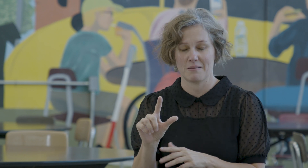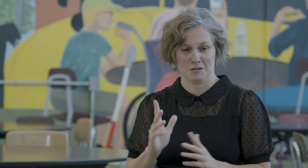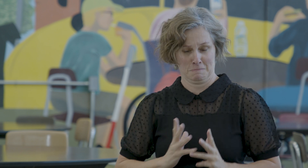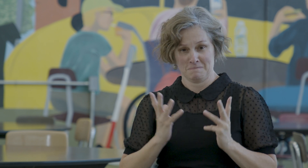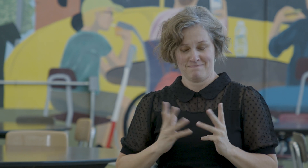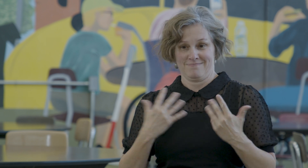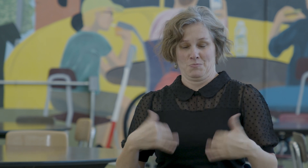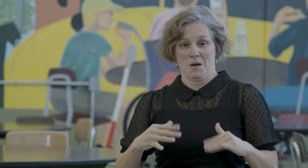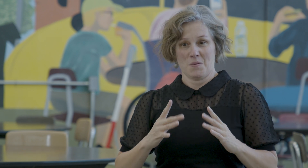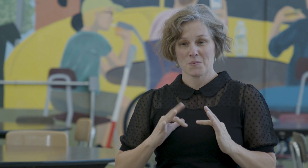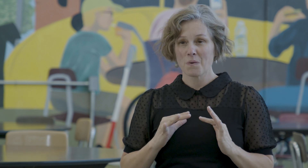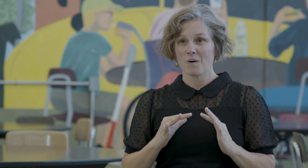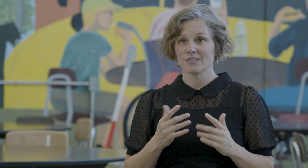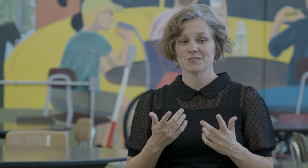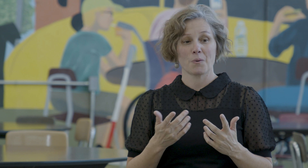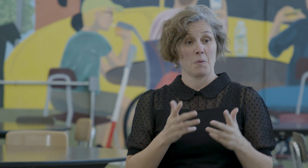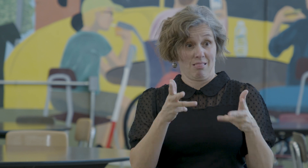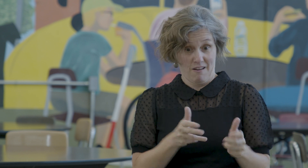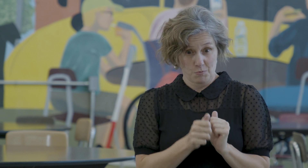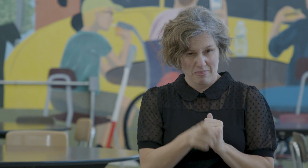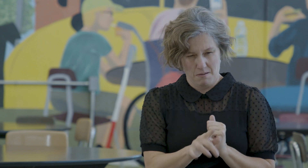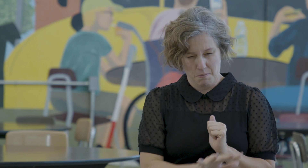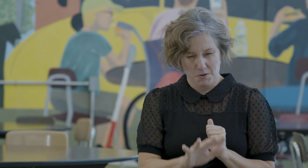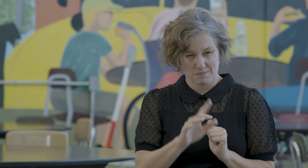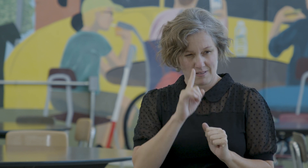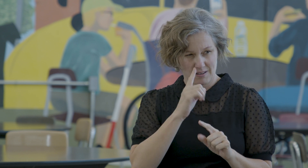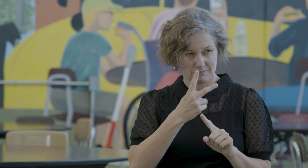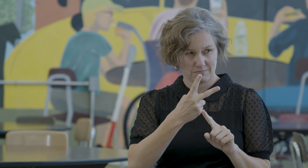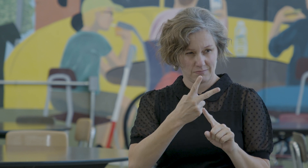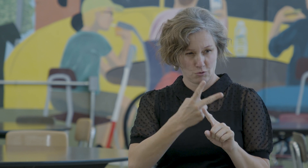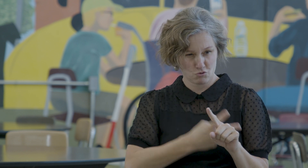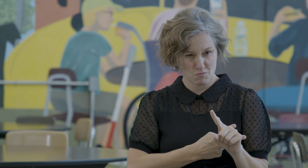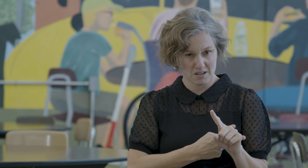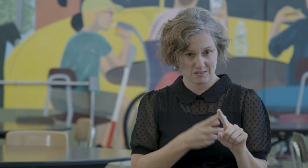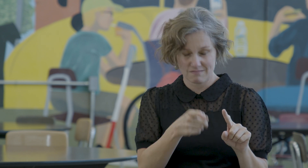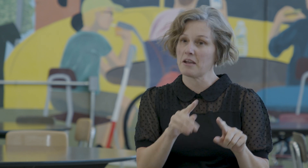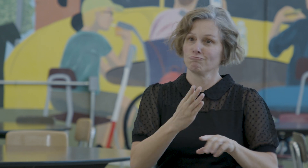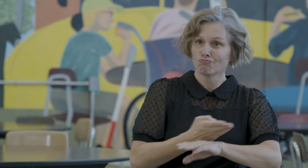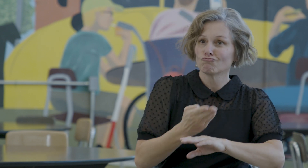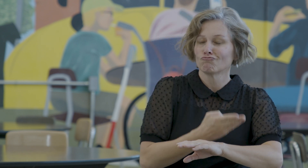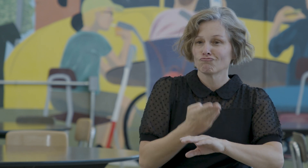Everything is top of the line. It's really cool. The company worked on the bus for about two months,